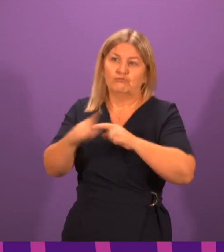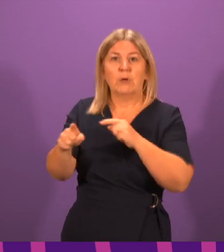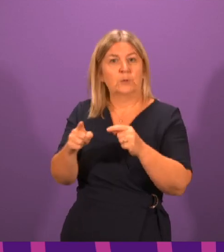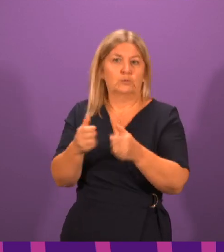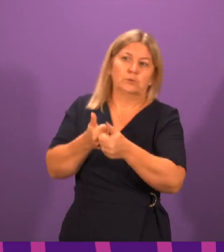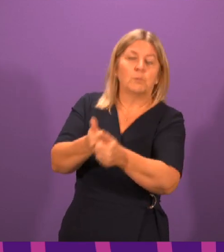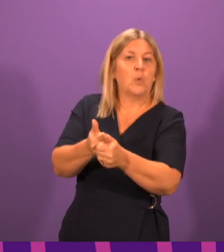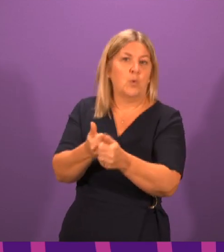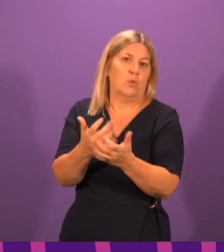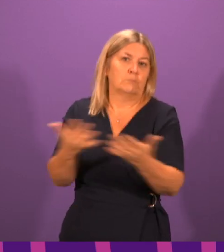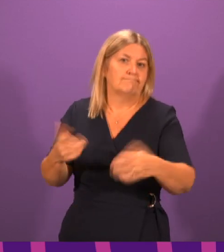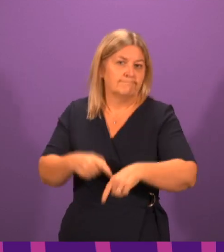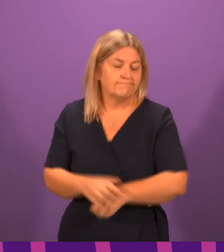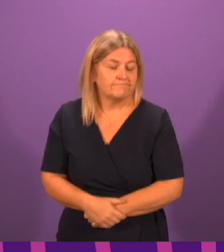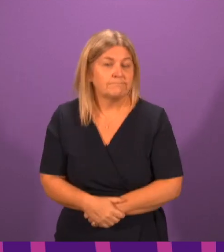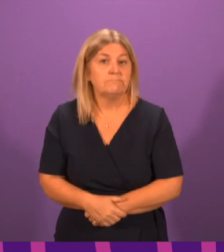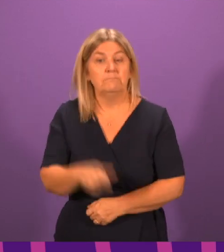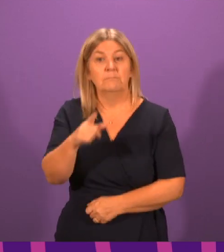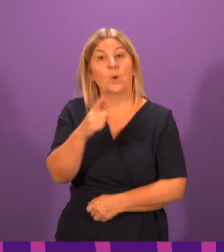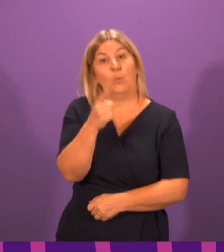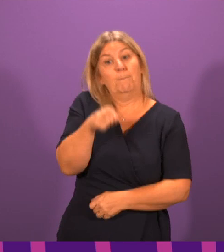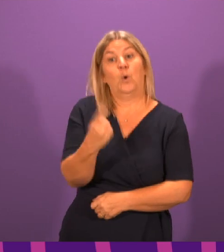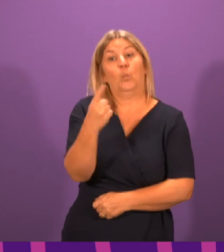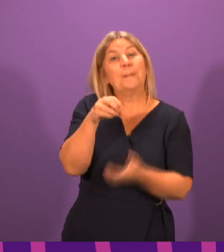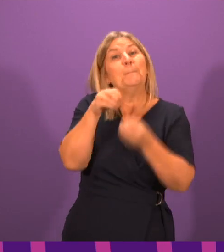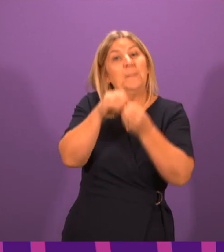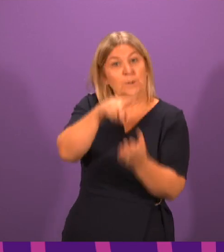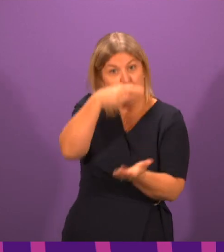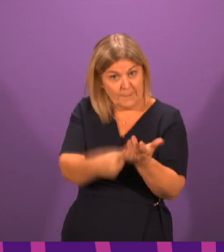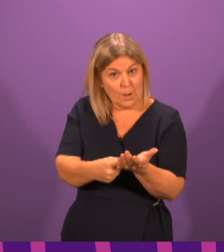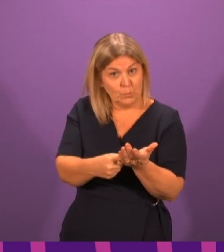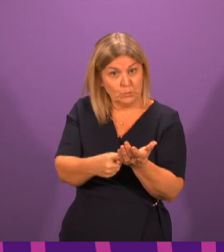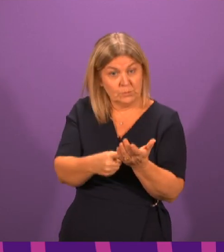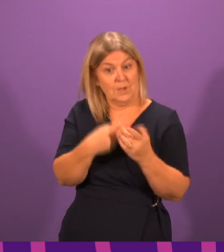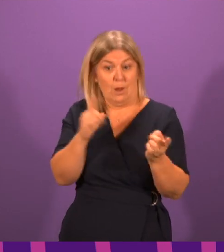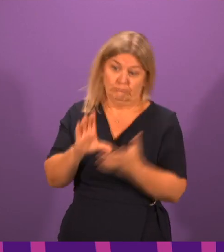Last month, I announced £1.1 billion of funding for NHS health boards and integration authorities